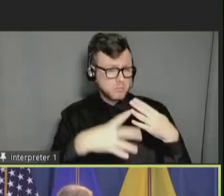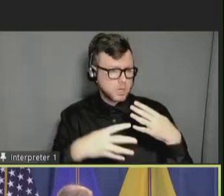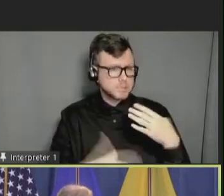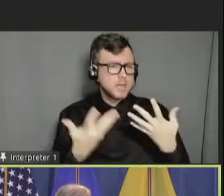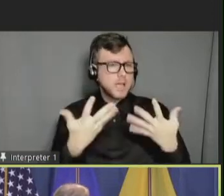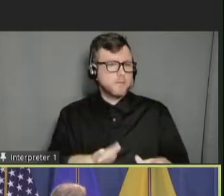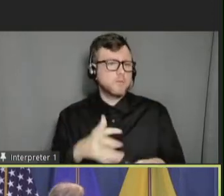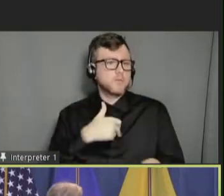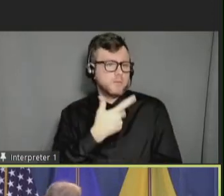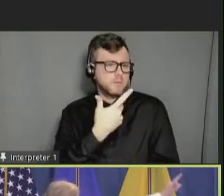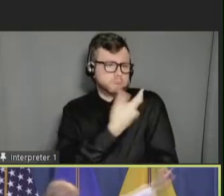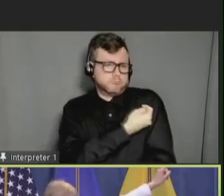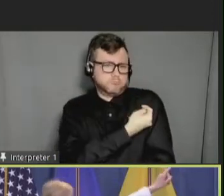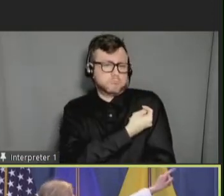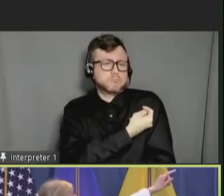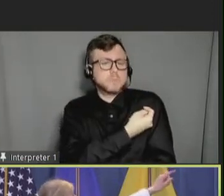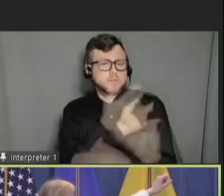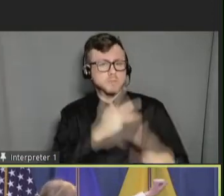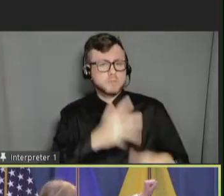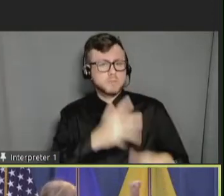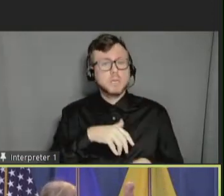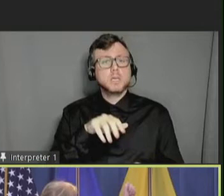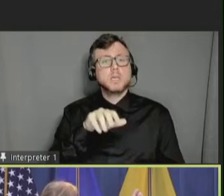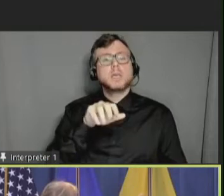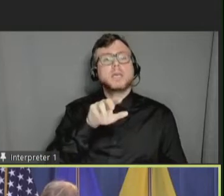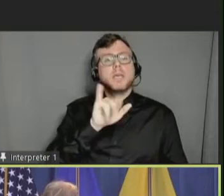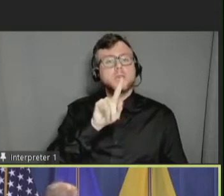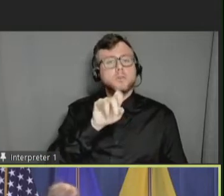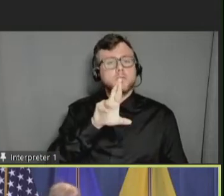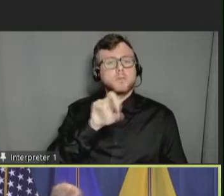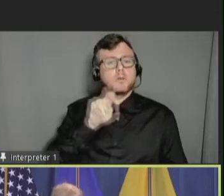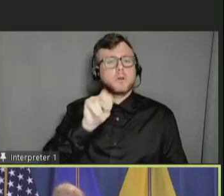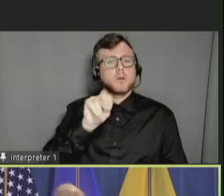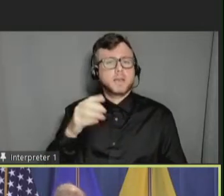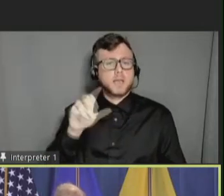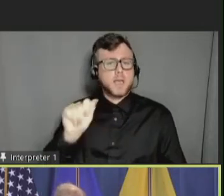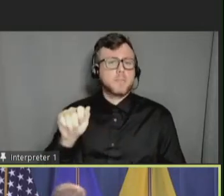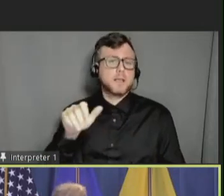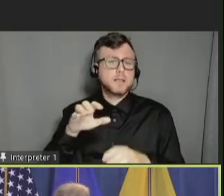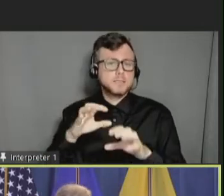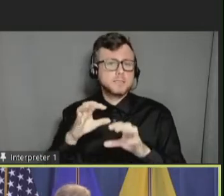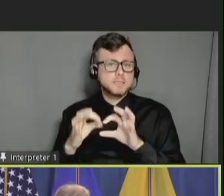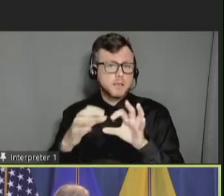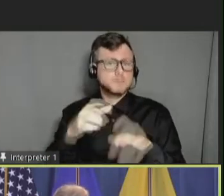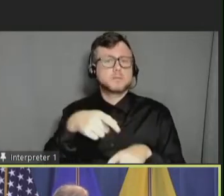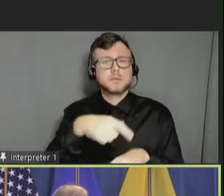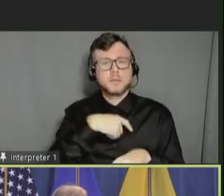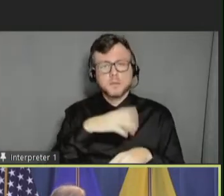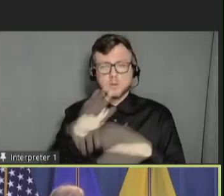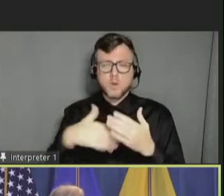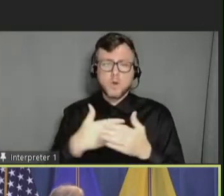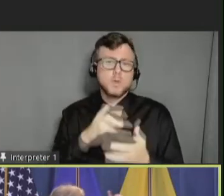This is percent interferon gamma producing cells -- or CD8 cells or CD8 T cells tested